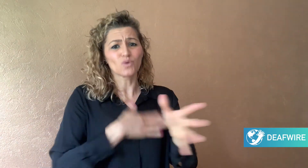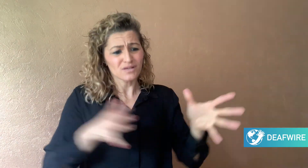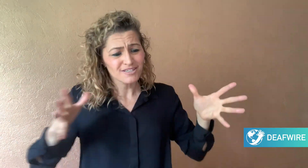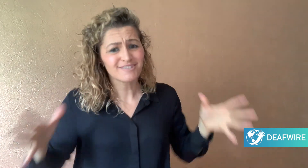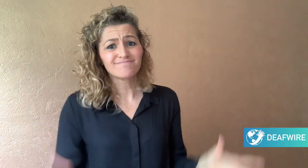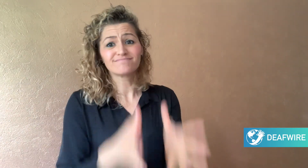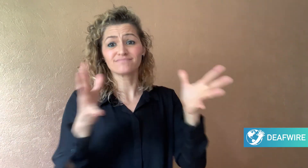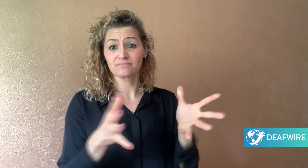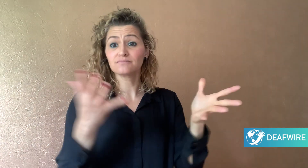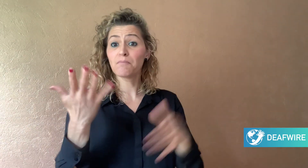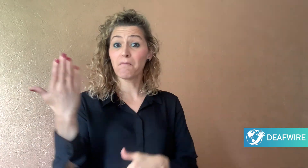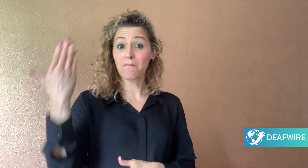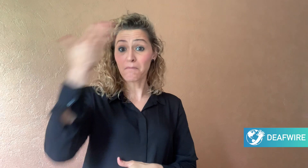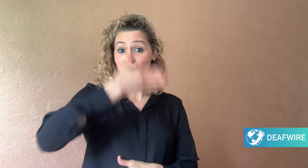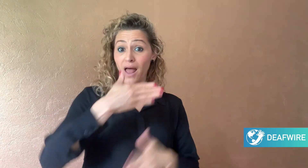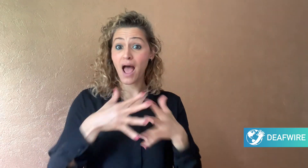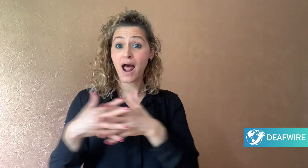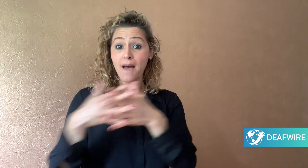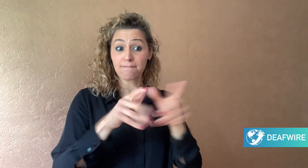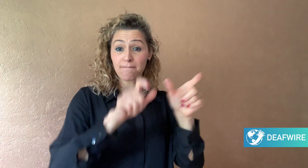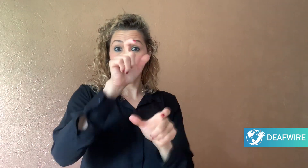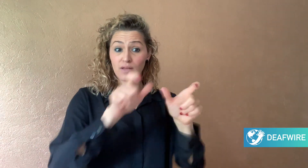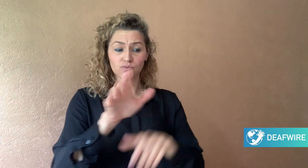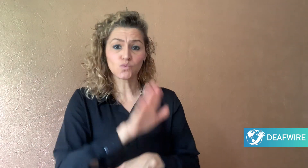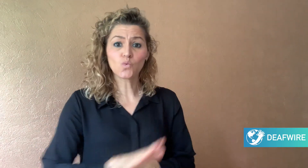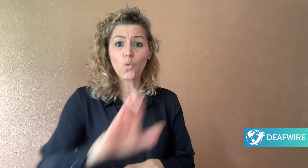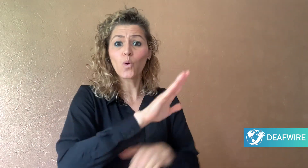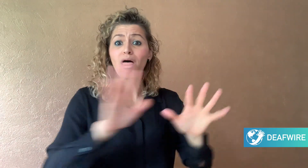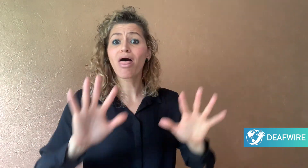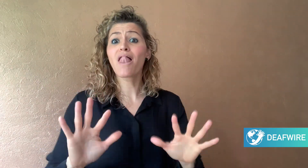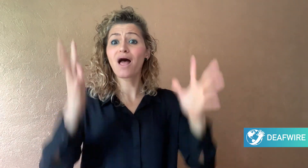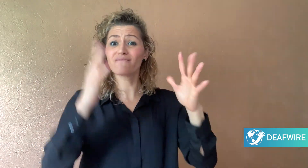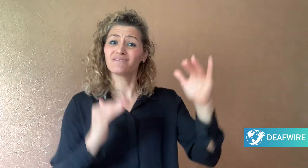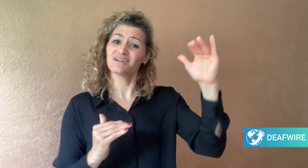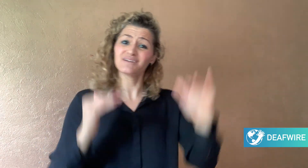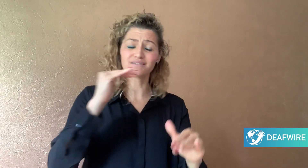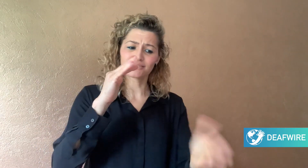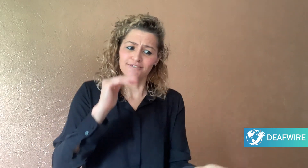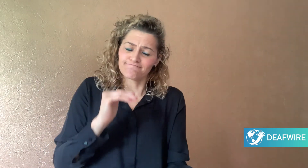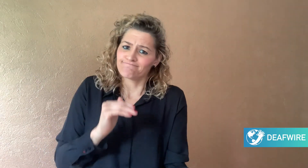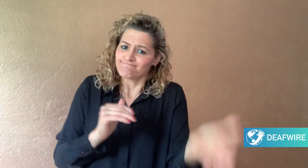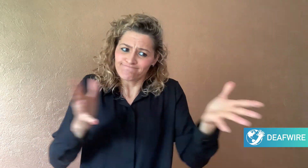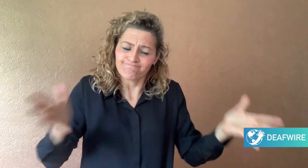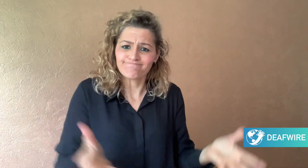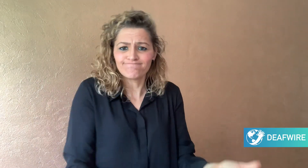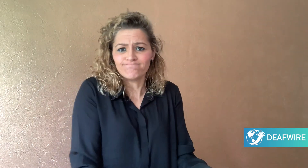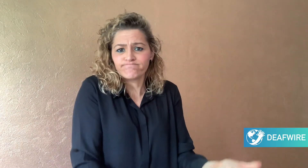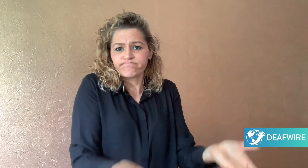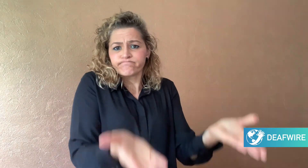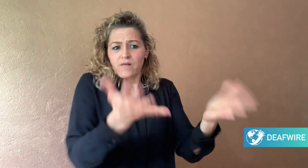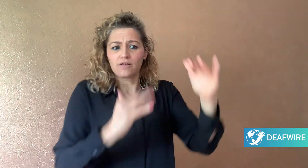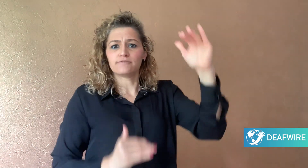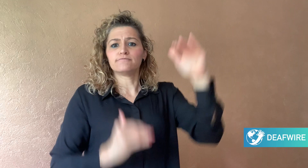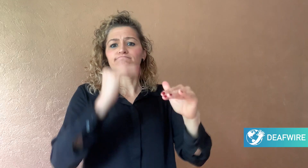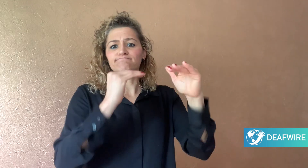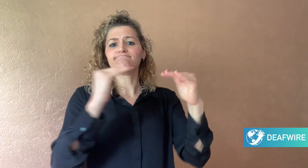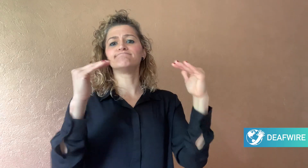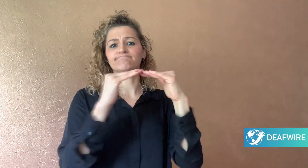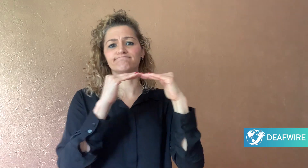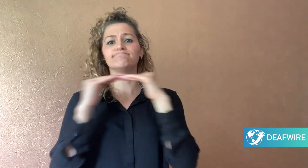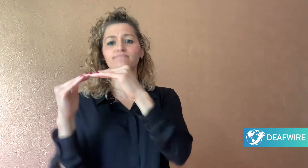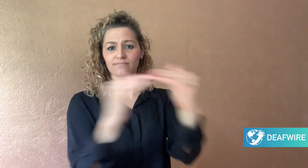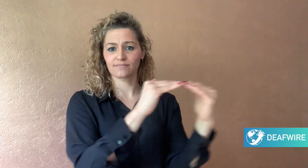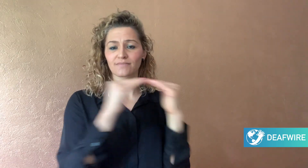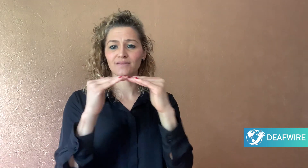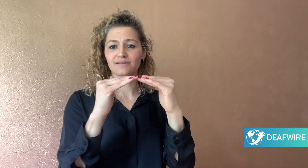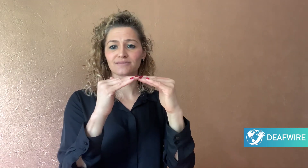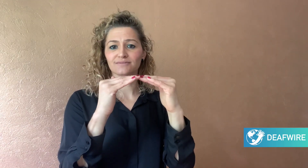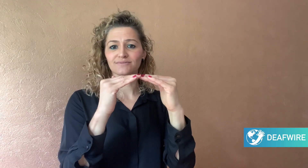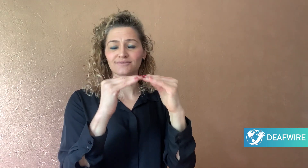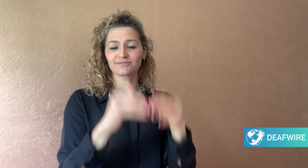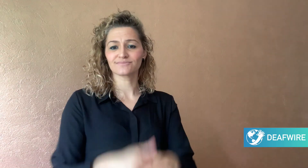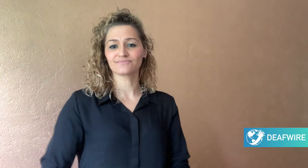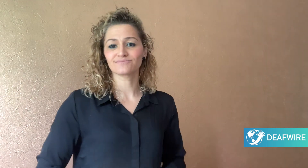and other social programs to improve the lives of Black Americans.